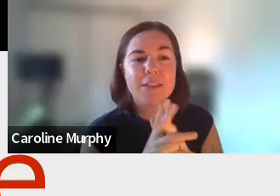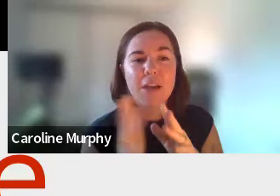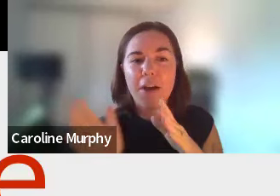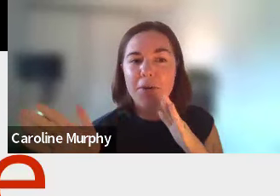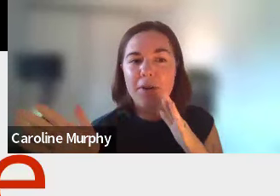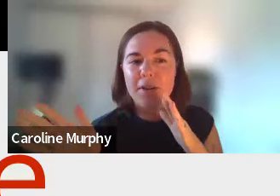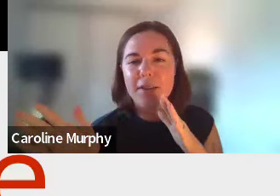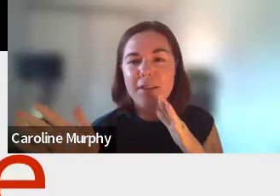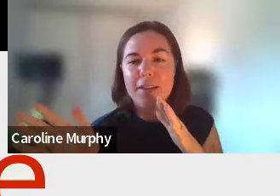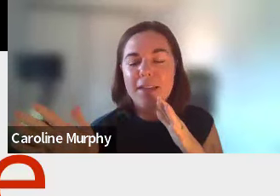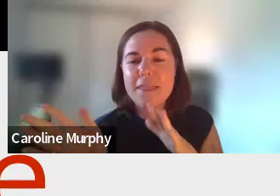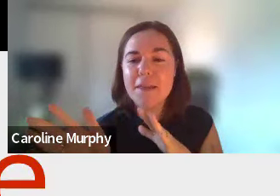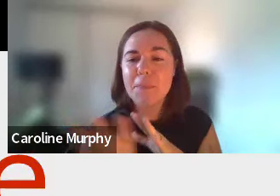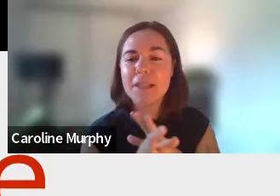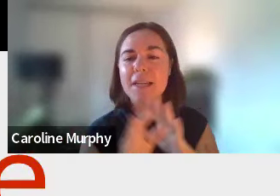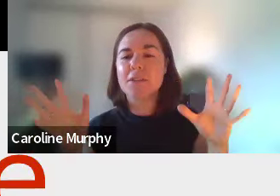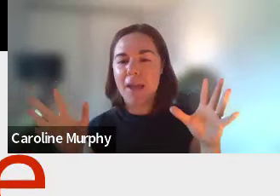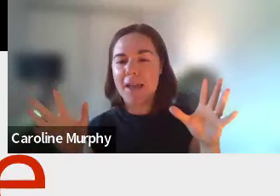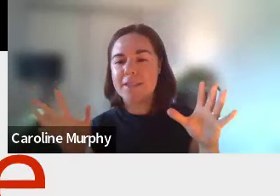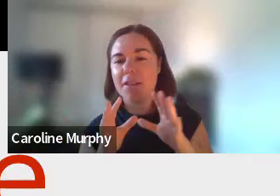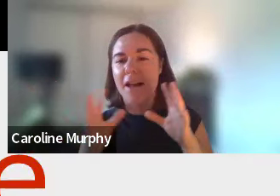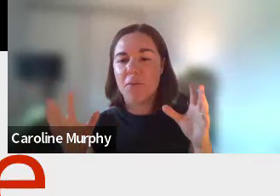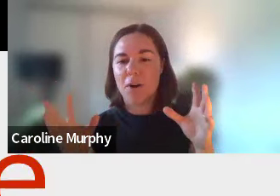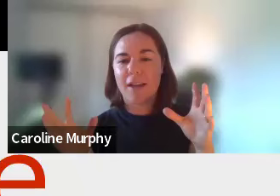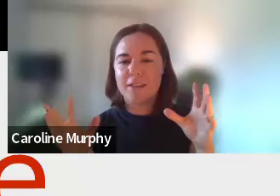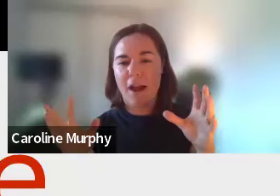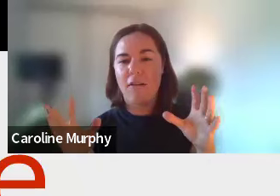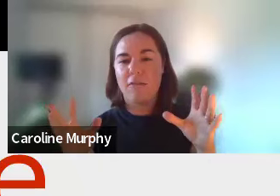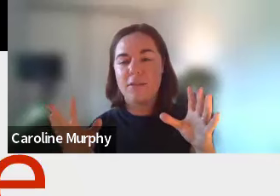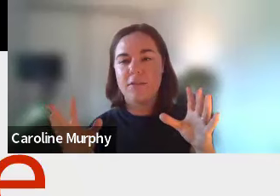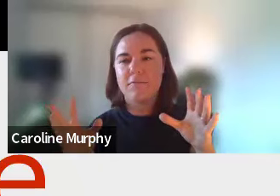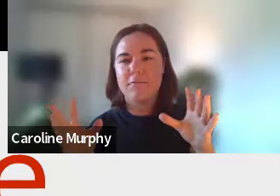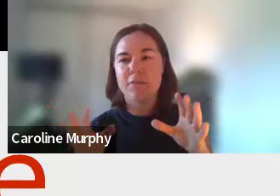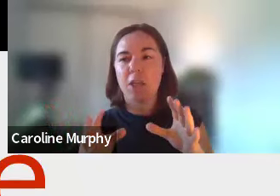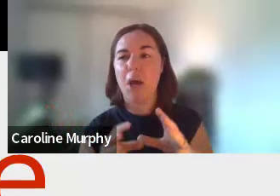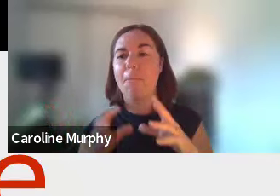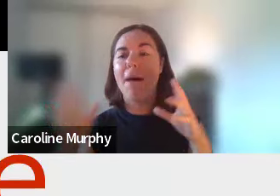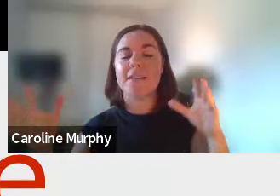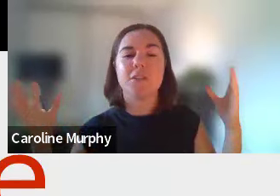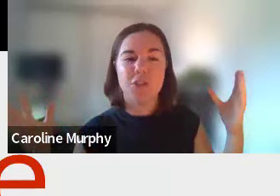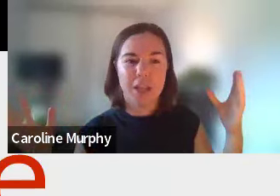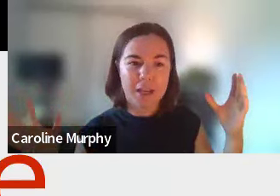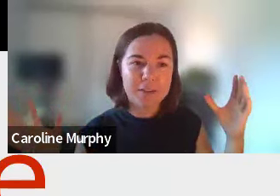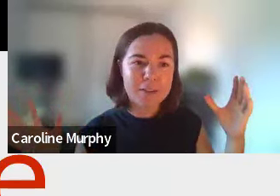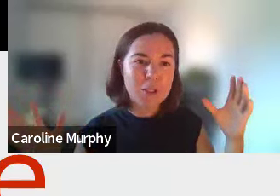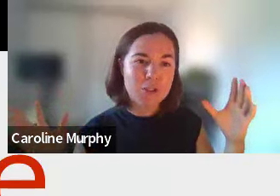So in the political space, a lot of the work is around messaging